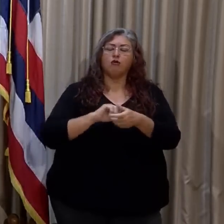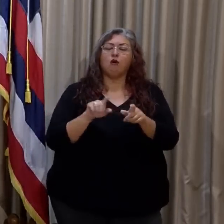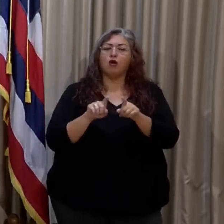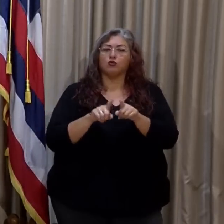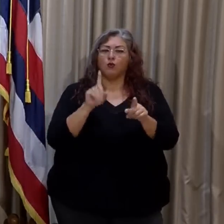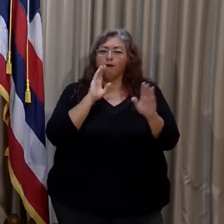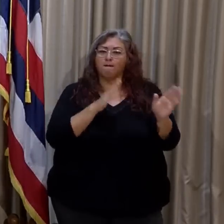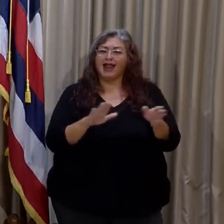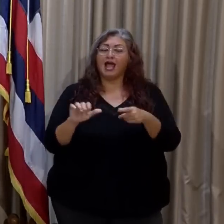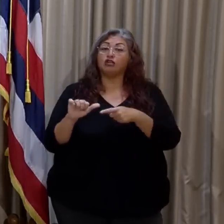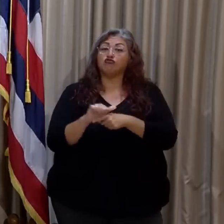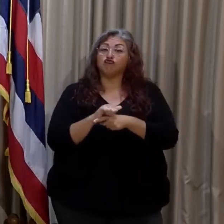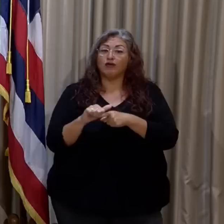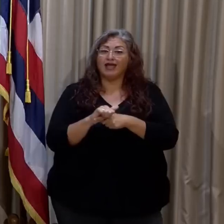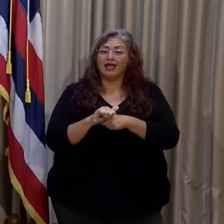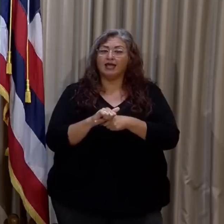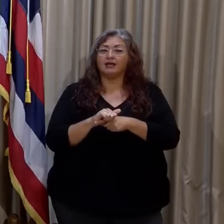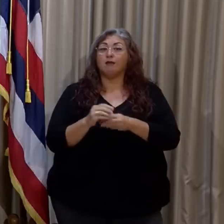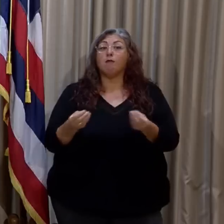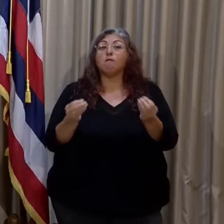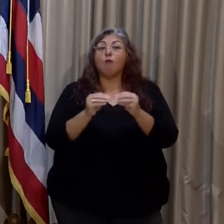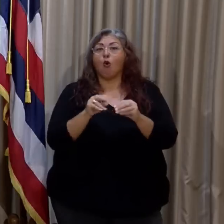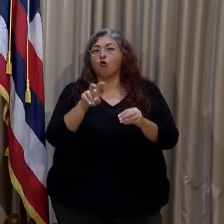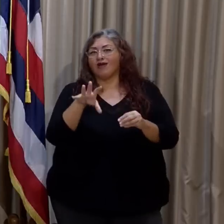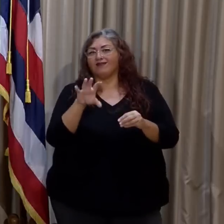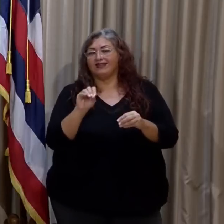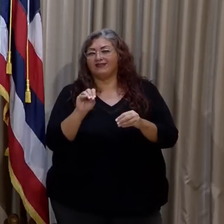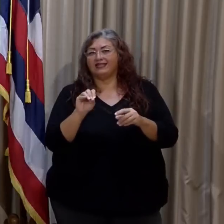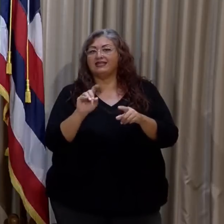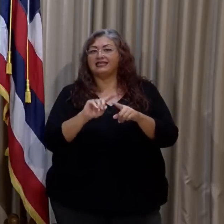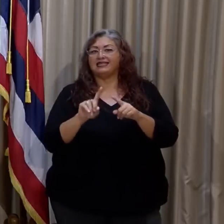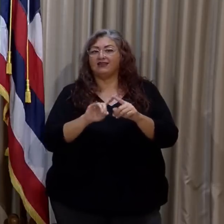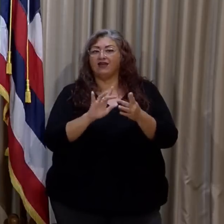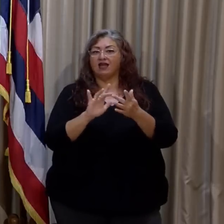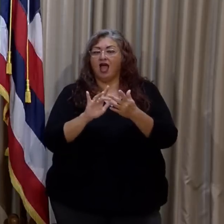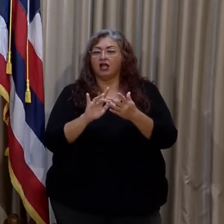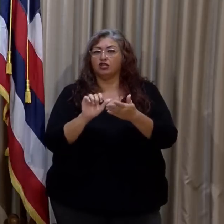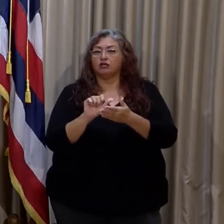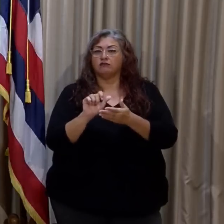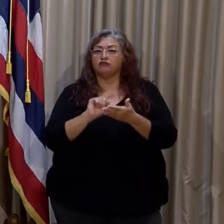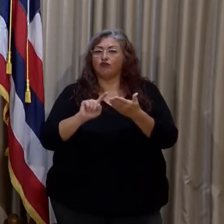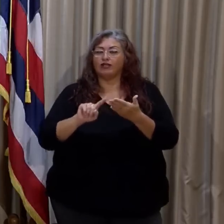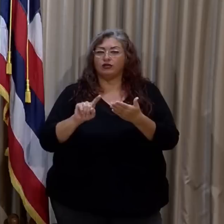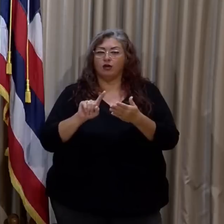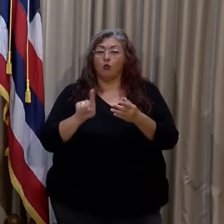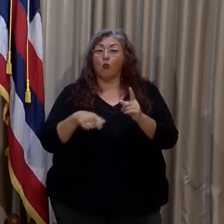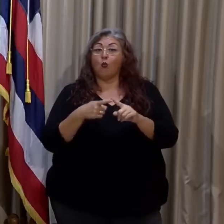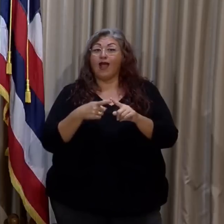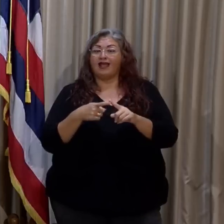ISLAND, 7% UNQUIET. HAS A LONGER-TERM STRATEGY, THE UNIVERSITY OF HAWAII IS ALSO